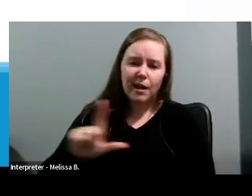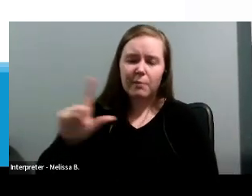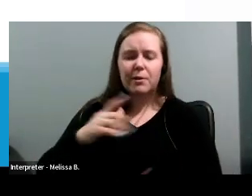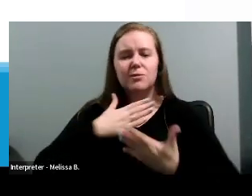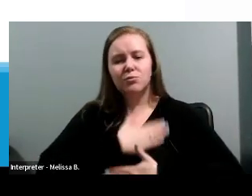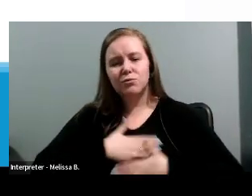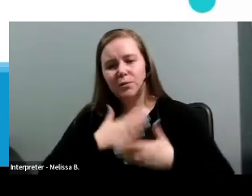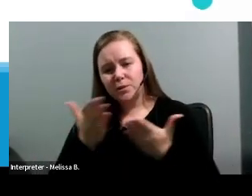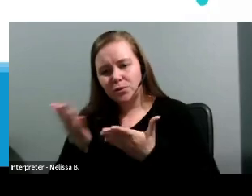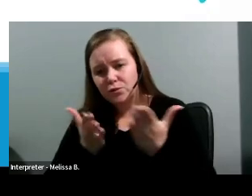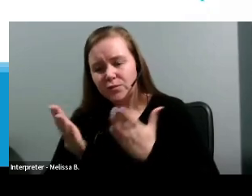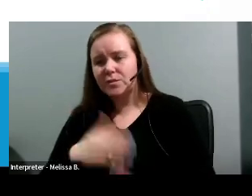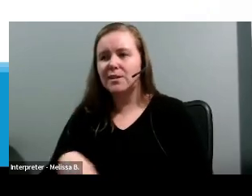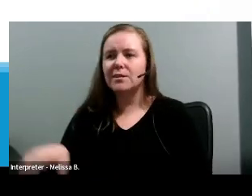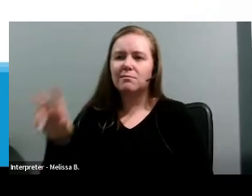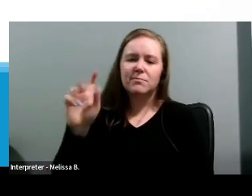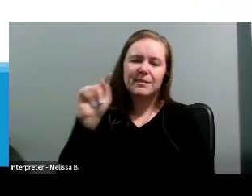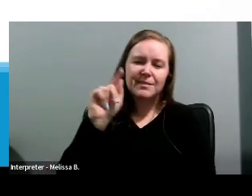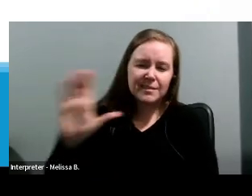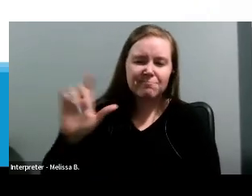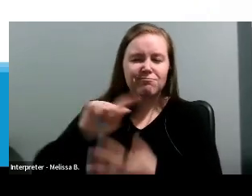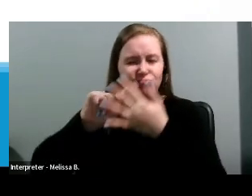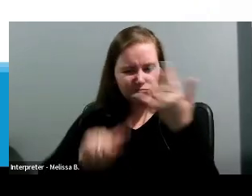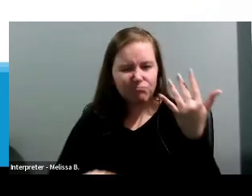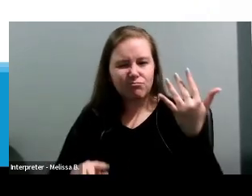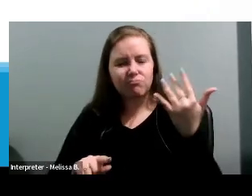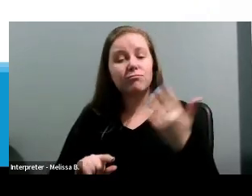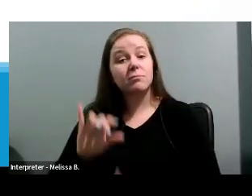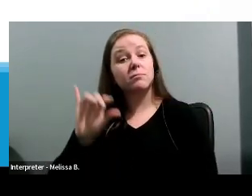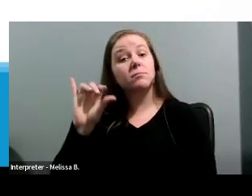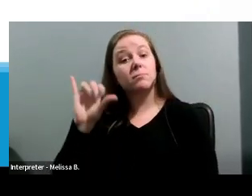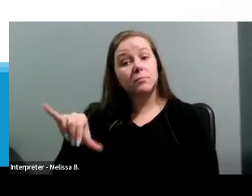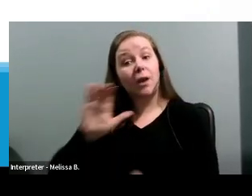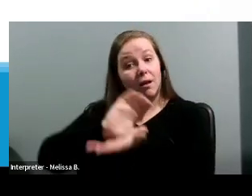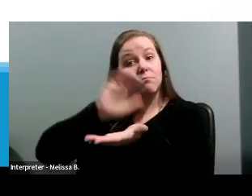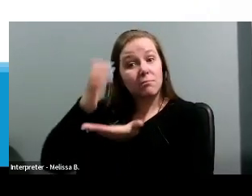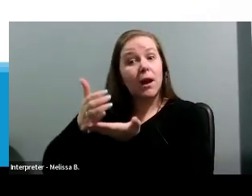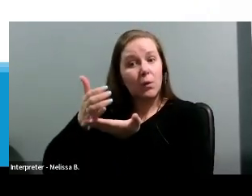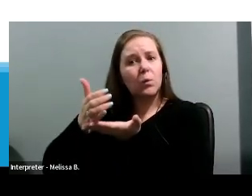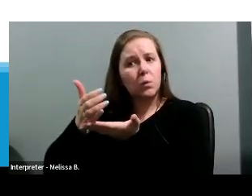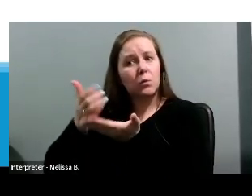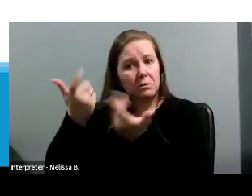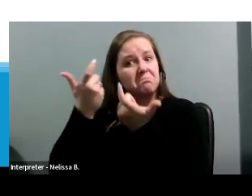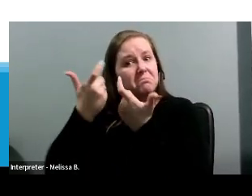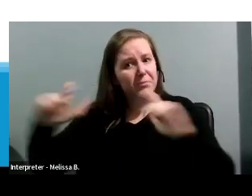Melissa Wong (she/her), SPT: And that budget is larger than some of the budgets of some provinces in Canada.